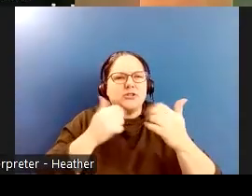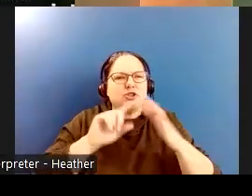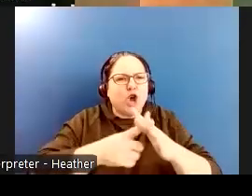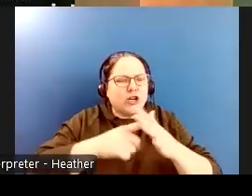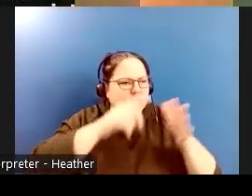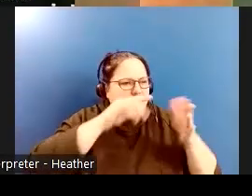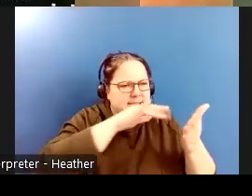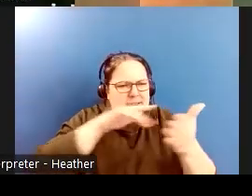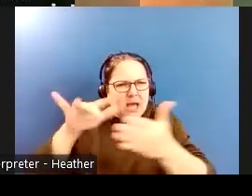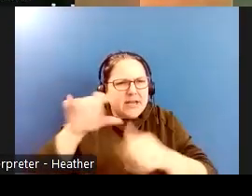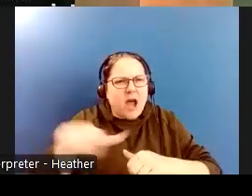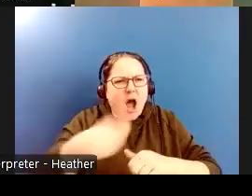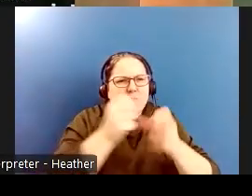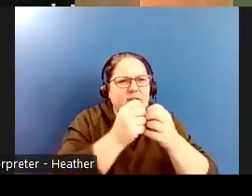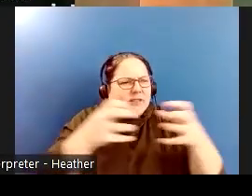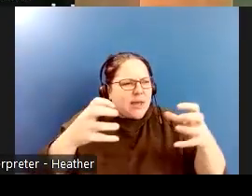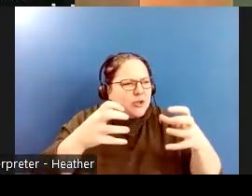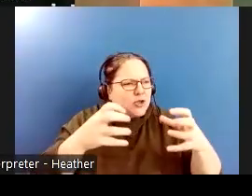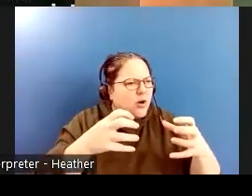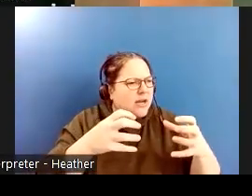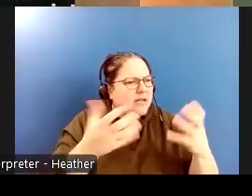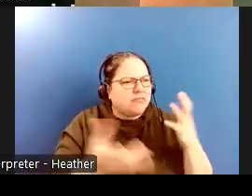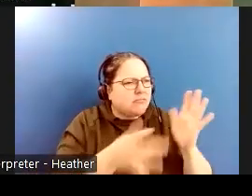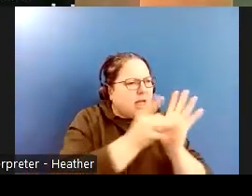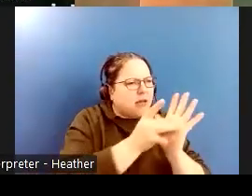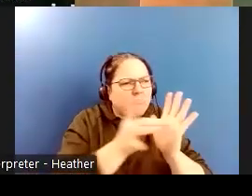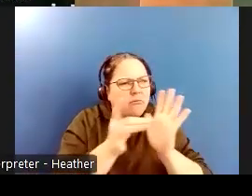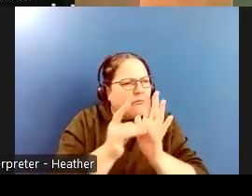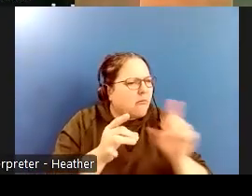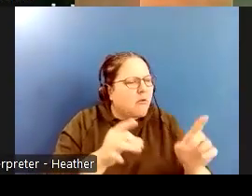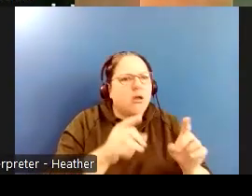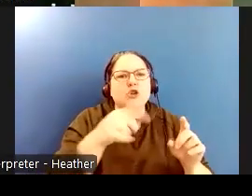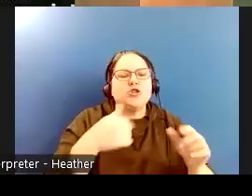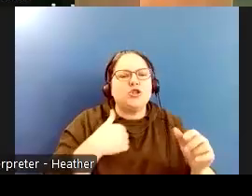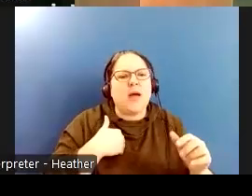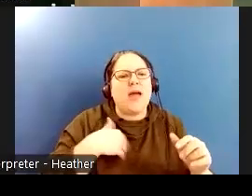things that are sort of like e just easy to take like so you have the neutrfil lymphosy ratio which